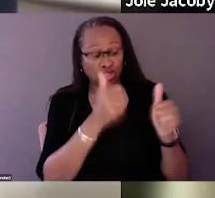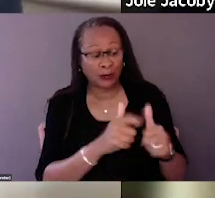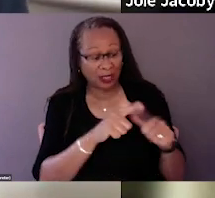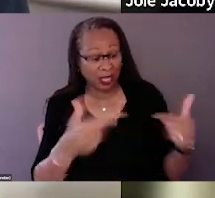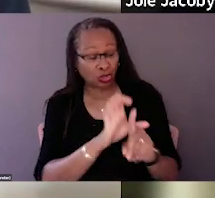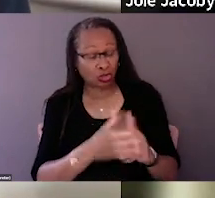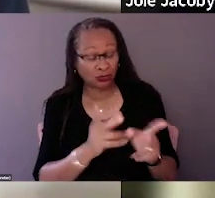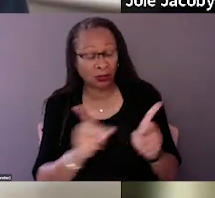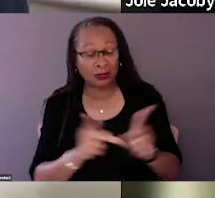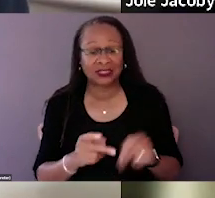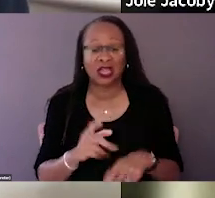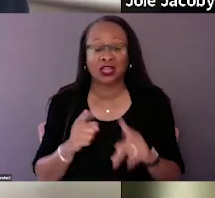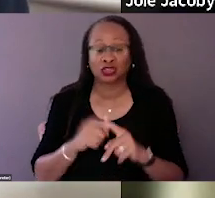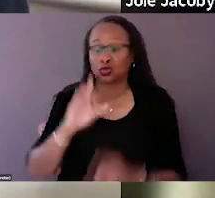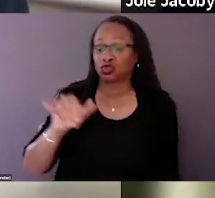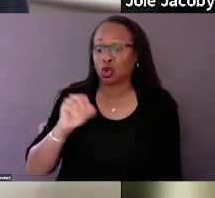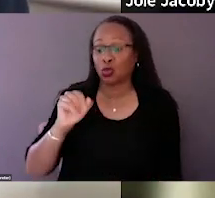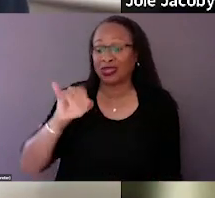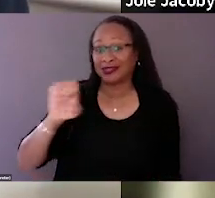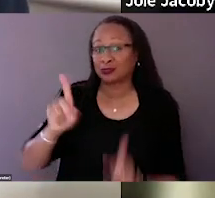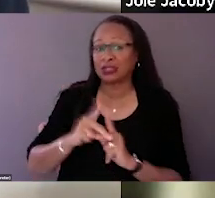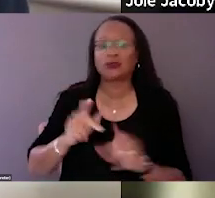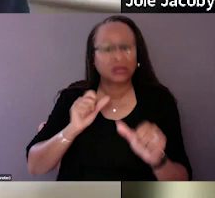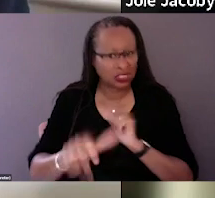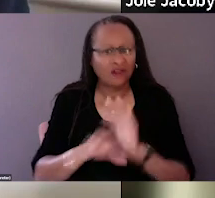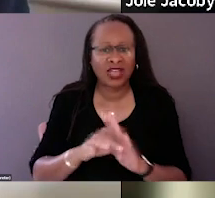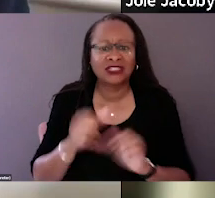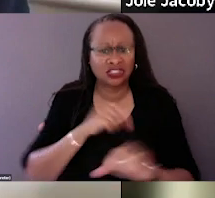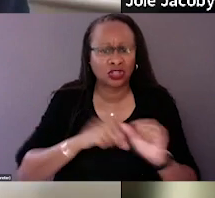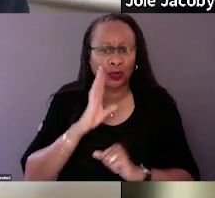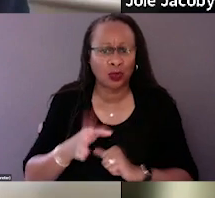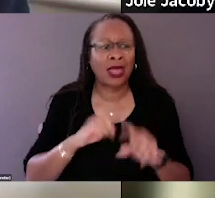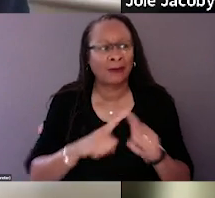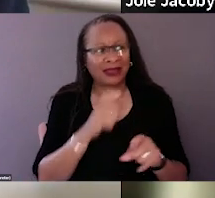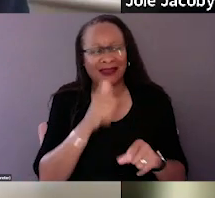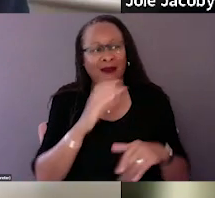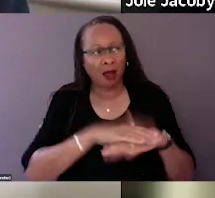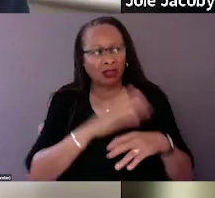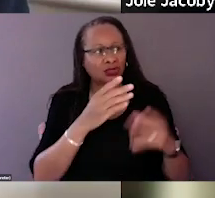we would still have found each other. It may not have been on Twitter, but it would've been on MySpace. It would've been on BlackPlanet.